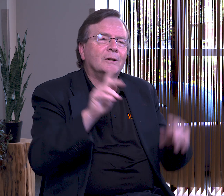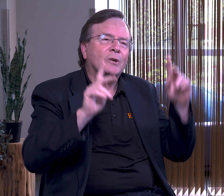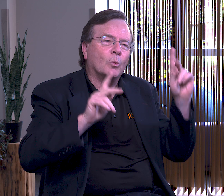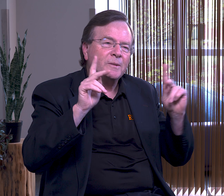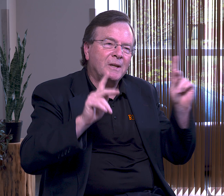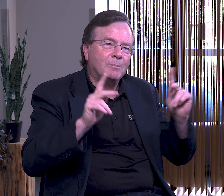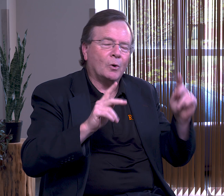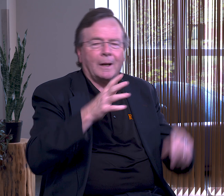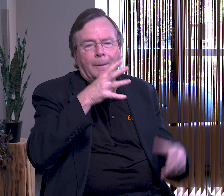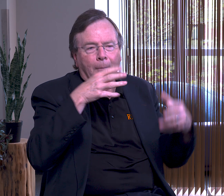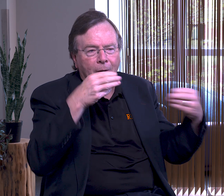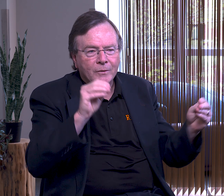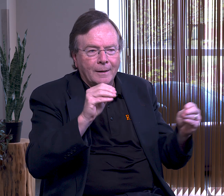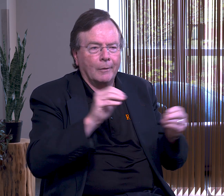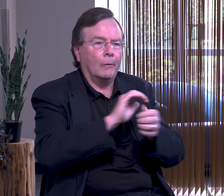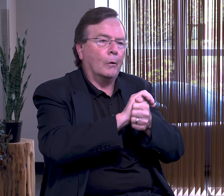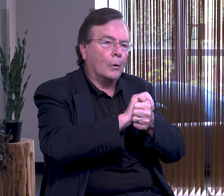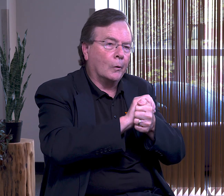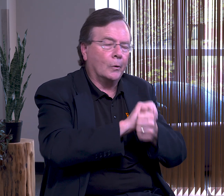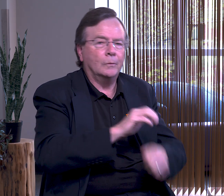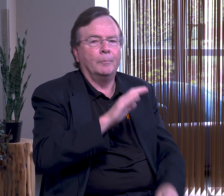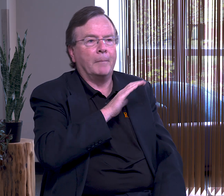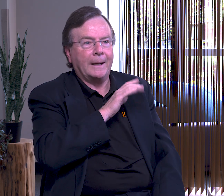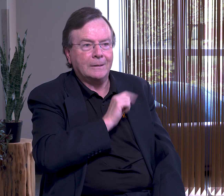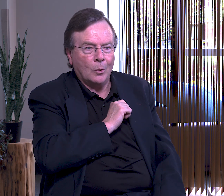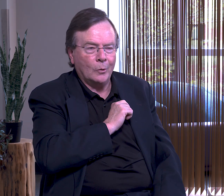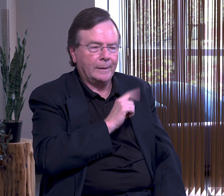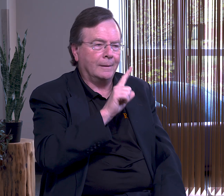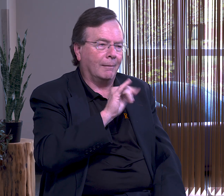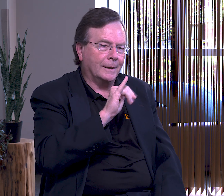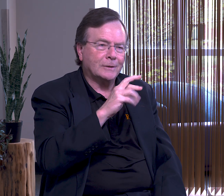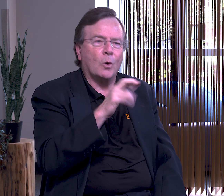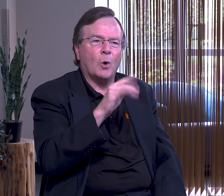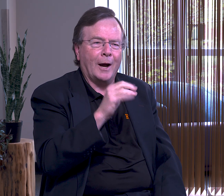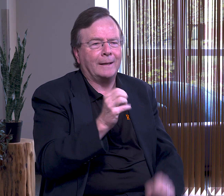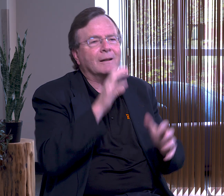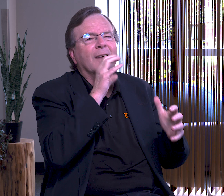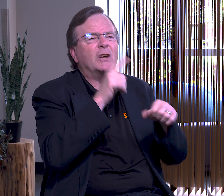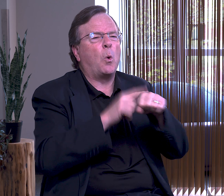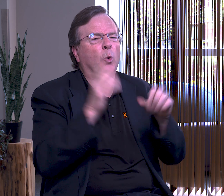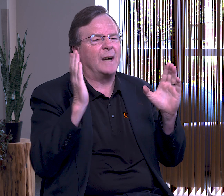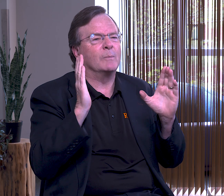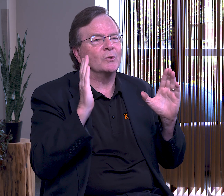So, it was people like Mothersell, Earl, Betty Toni, Liz O'Brien, a lot of the old timers.